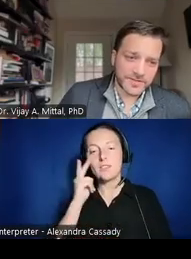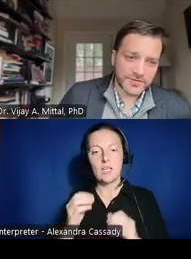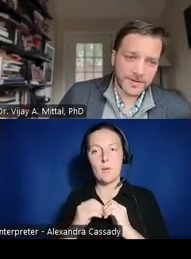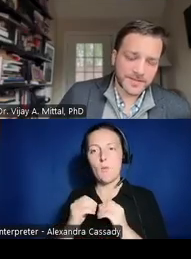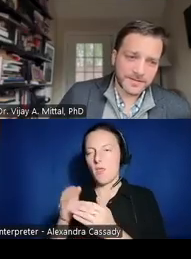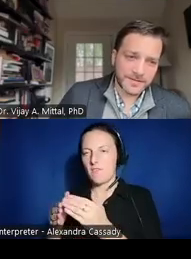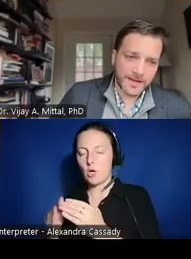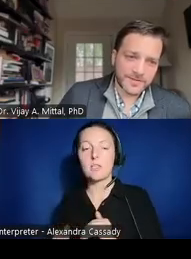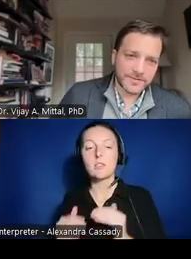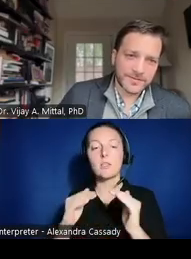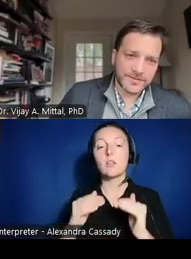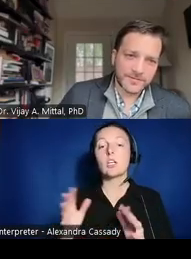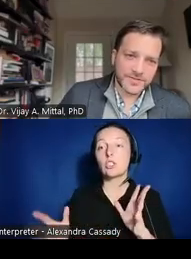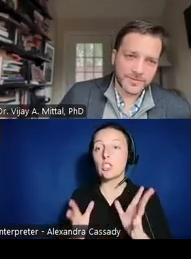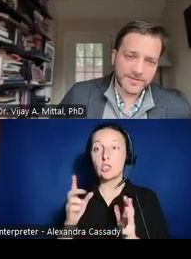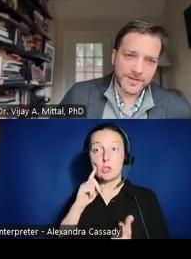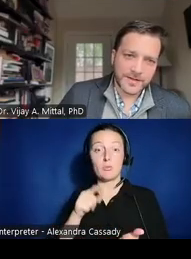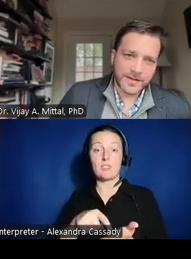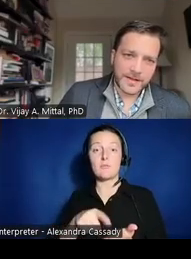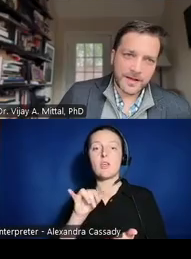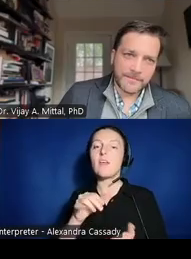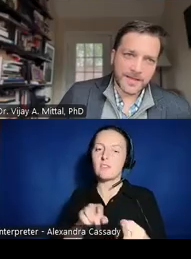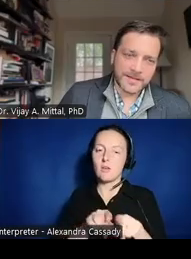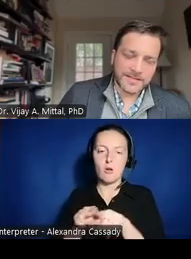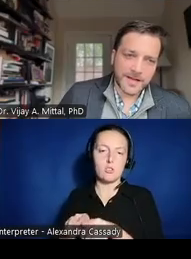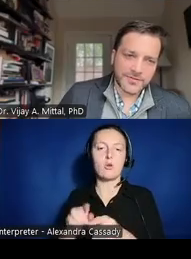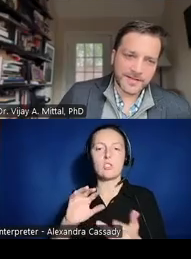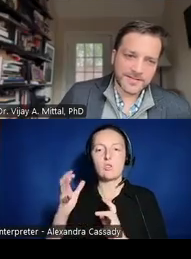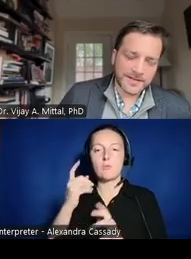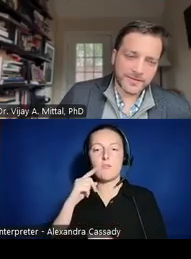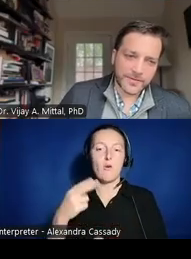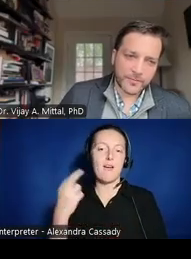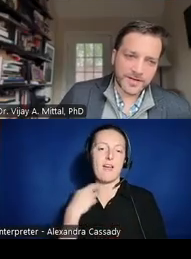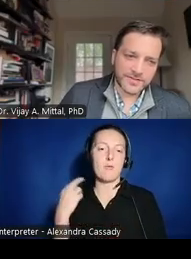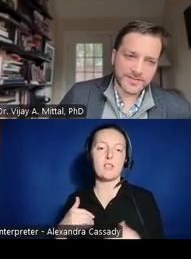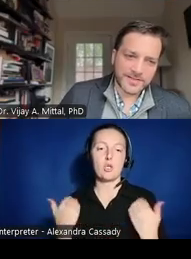disrupted in high-risisk youth individuals. Um in this eyetracking study where they watched the